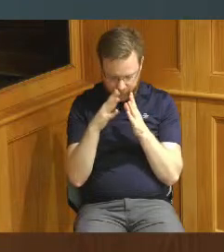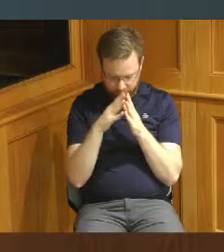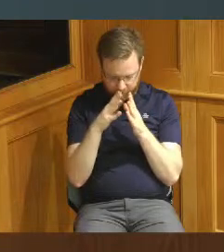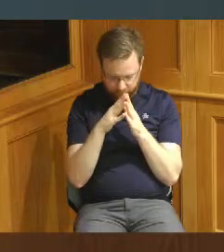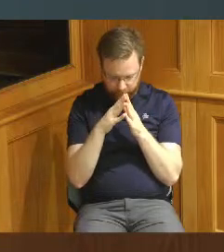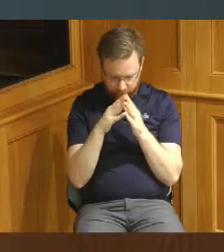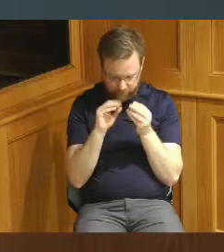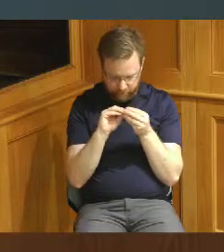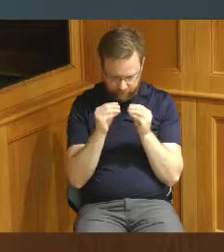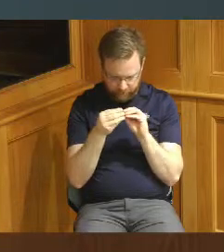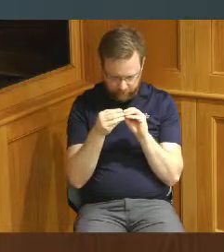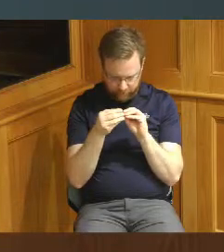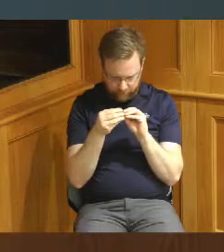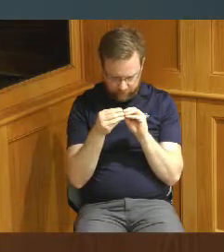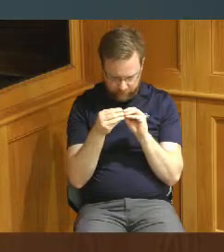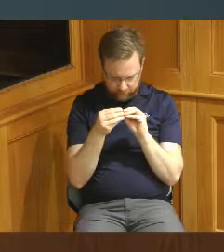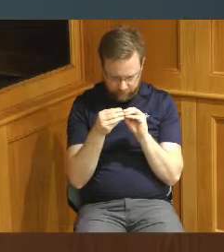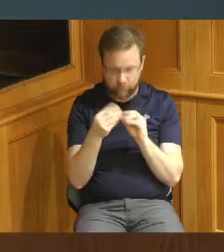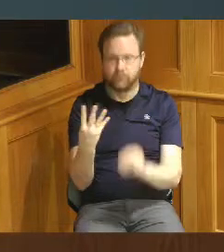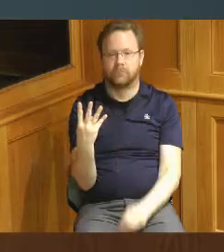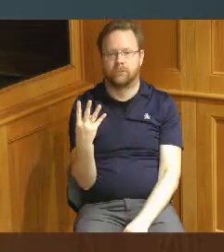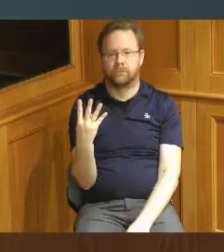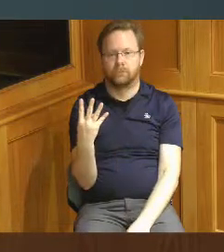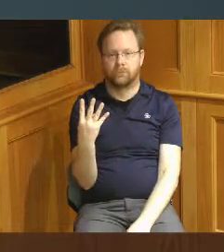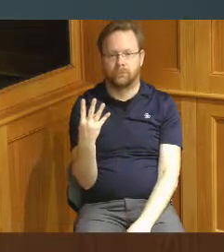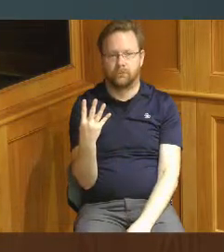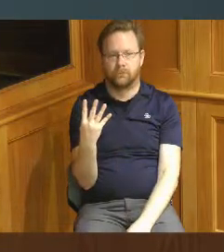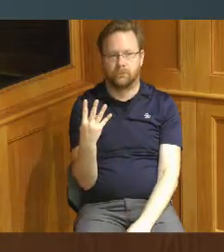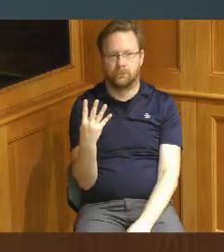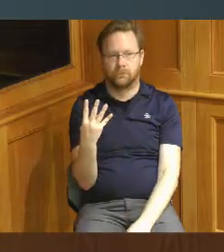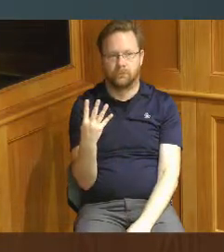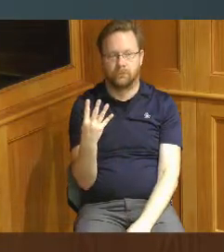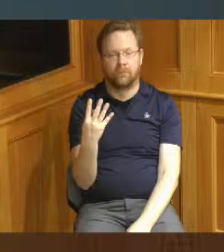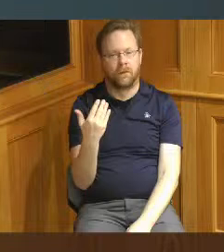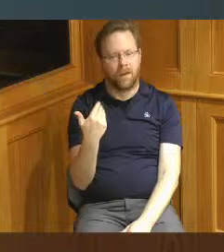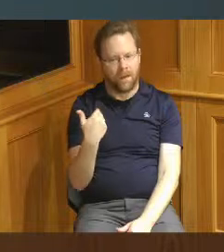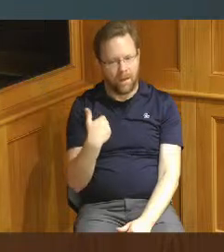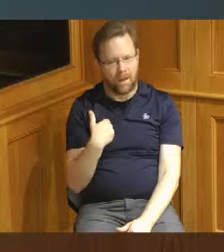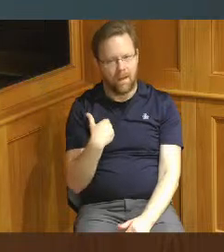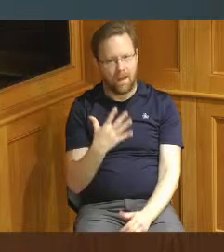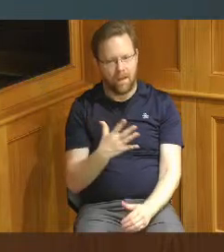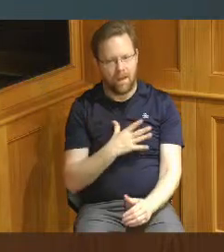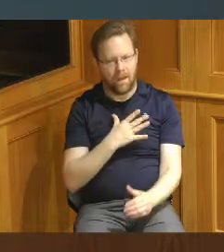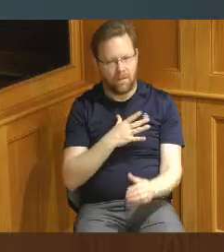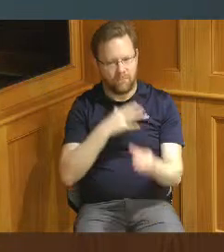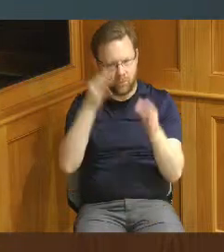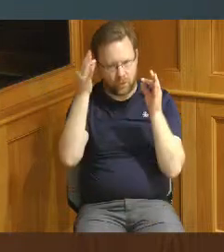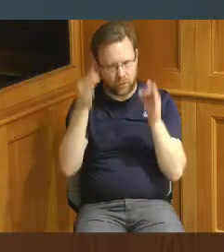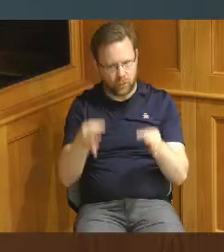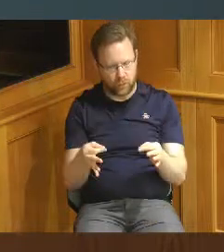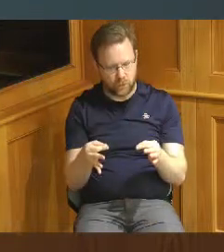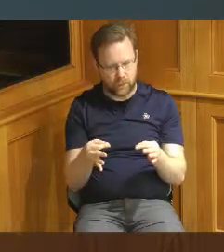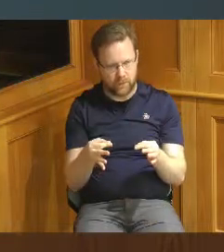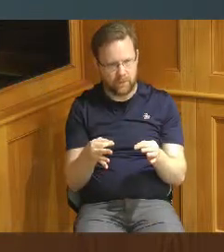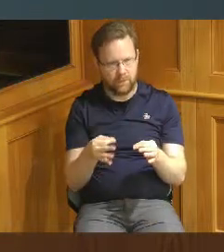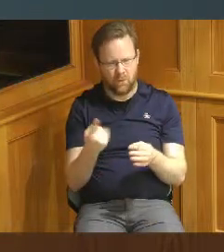grants these are good projects and I just think it's great for people to be able to see that (Engineer Beck) we'll get that to the Board great